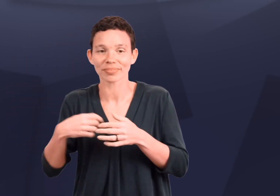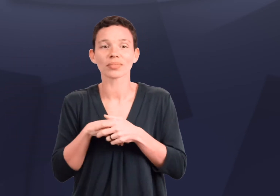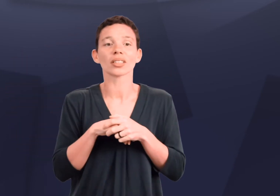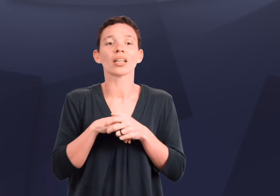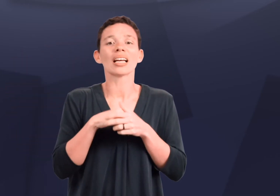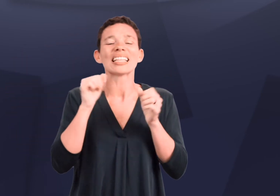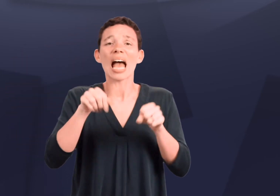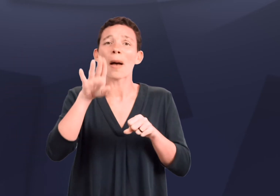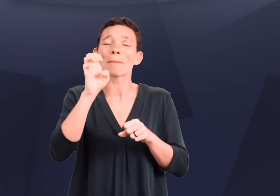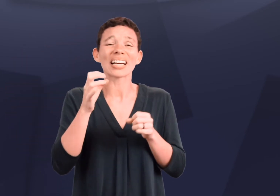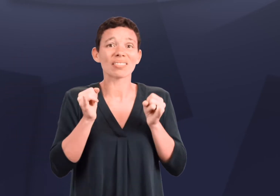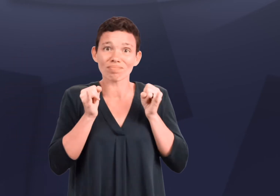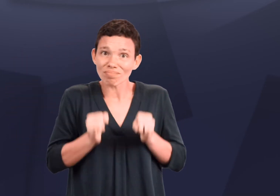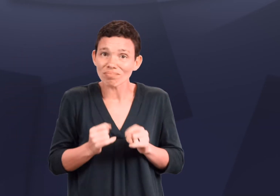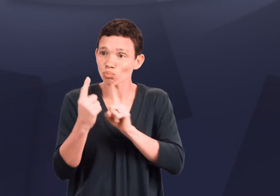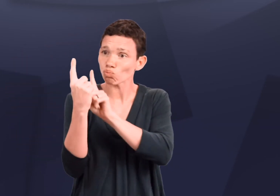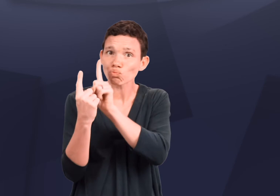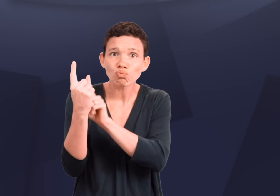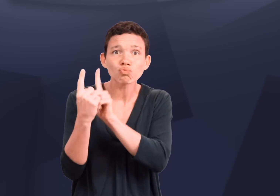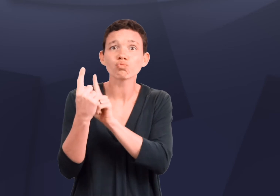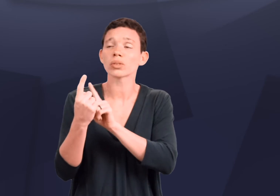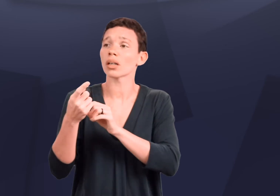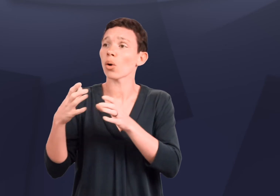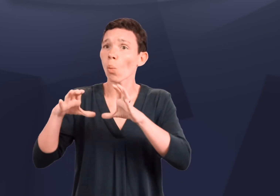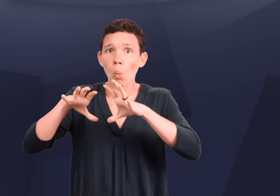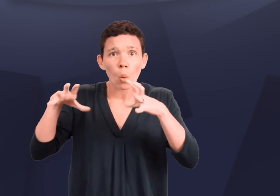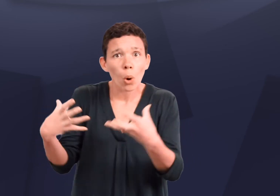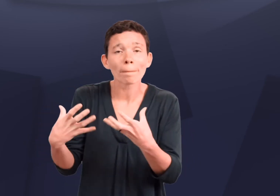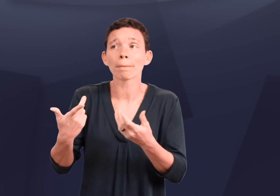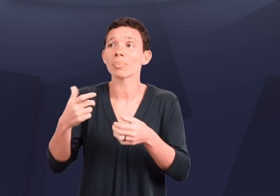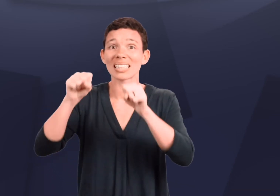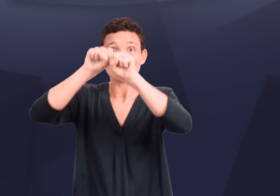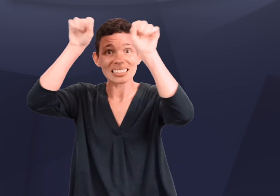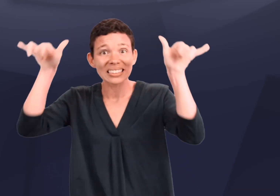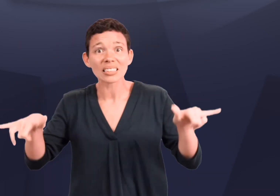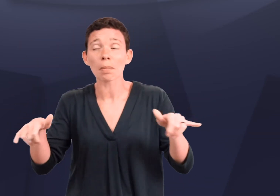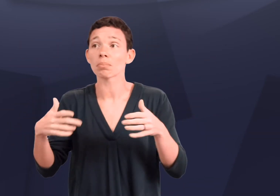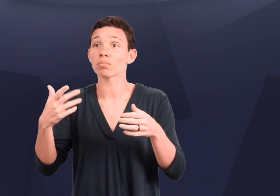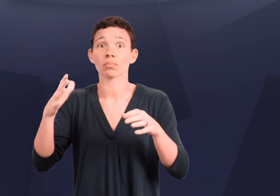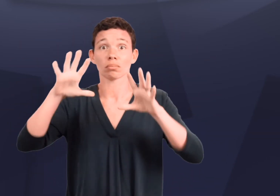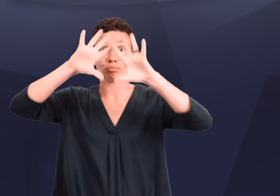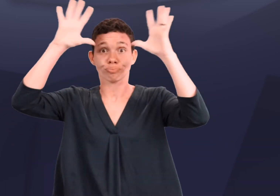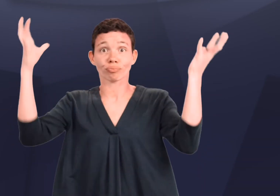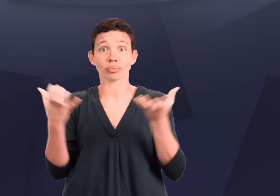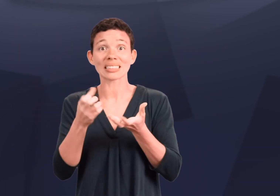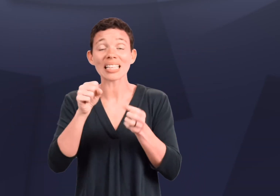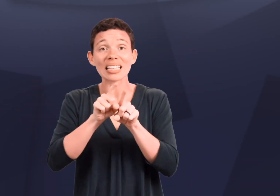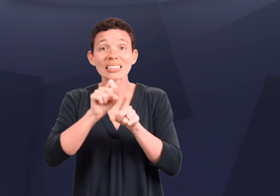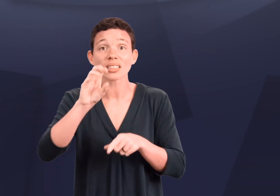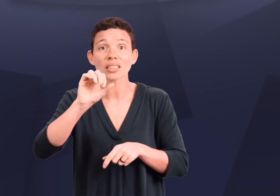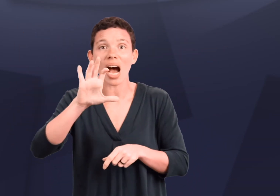Though it's not limited to only what I am listing, it can be done individually, within groups, by institution, or systemically.